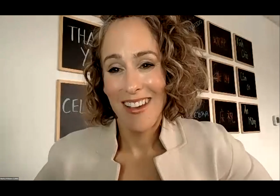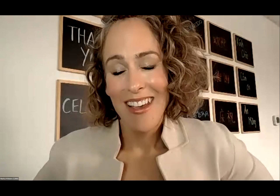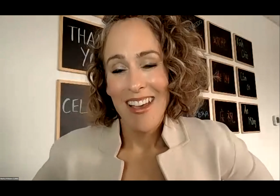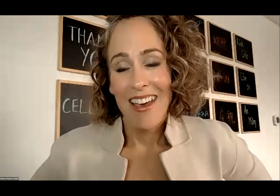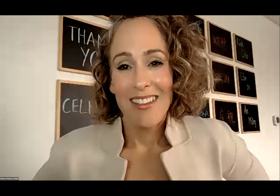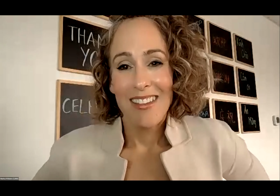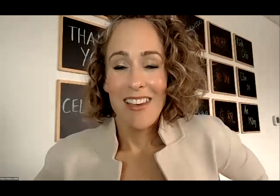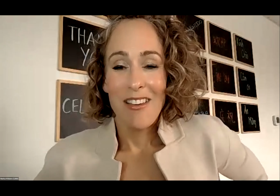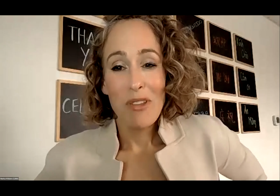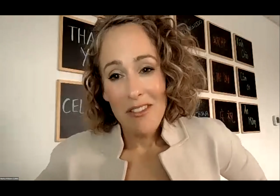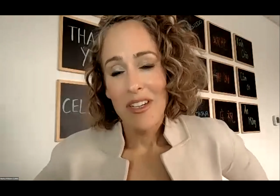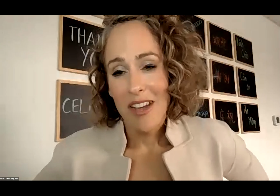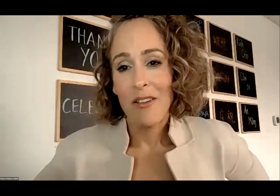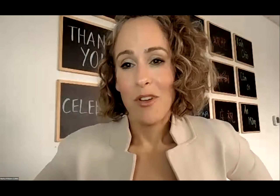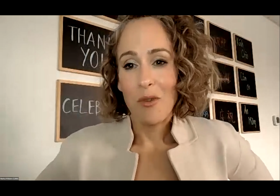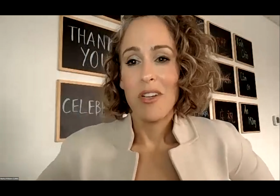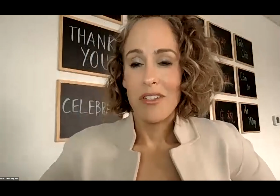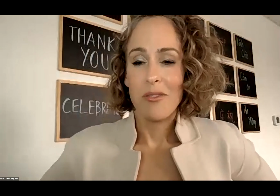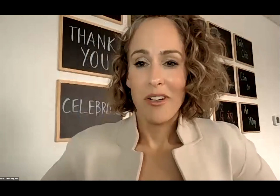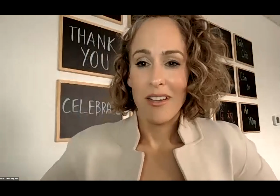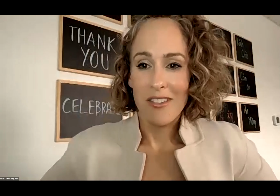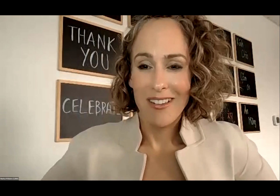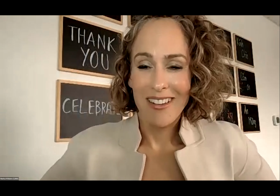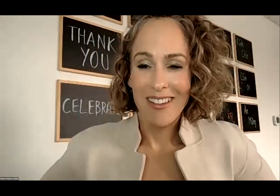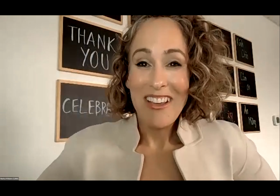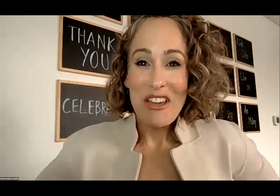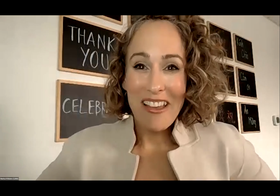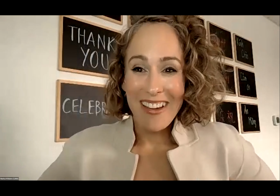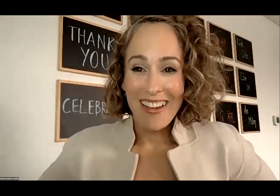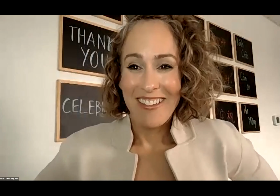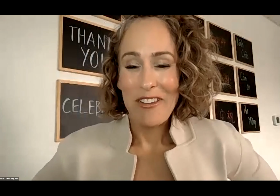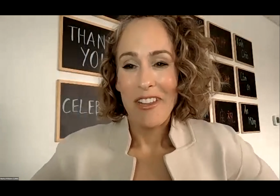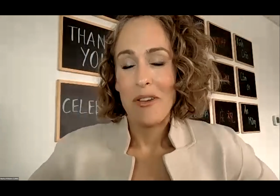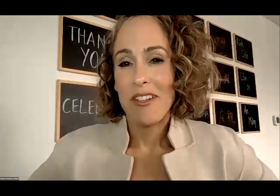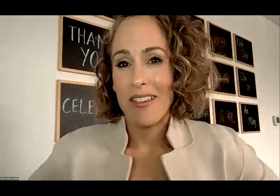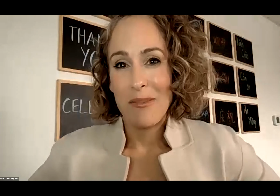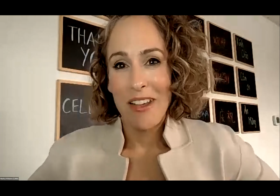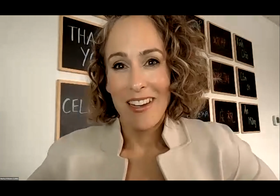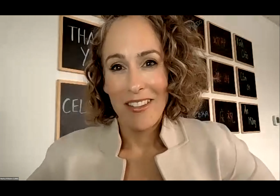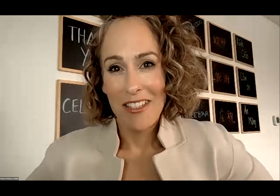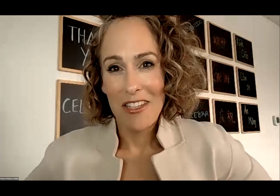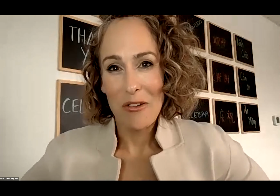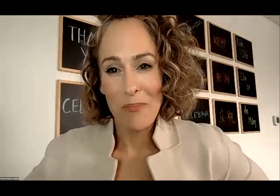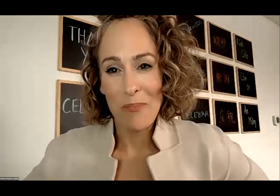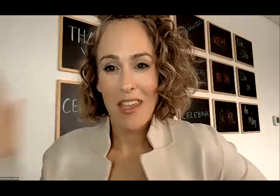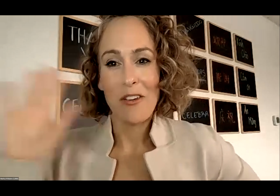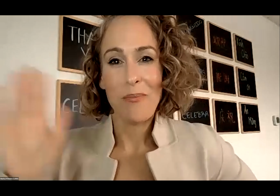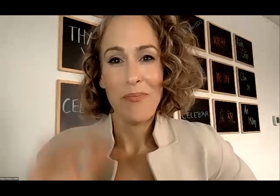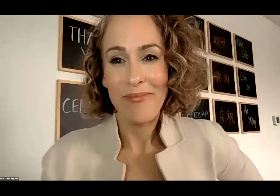And please reach out if your questions weren't answered and good luck on your language access plan and good luck to you. Thank you.